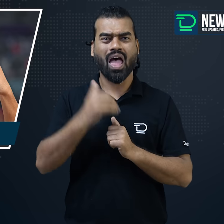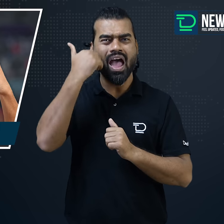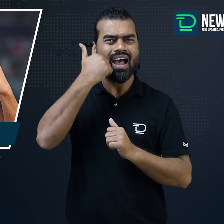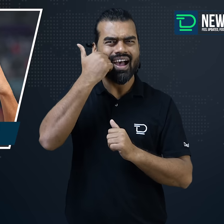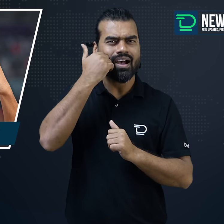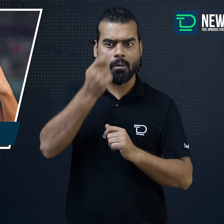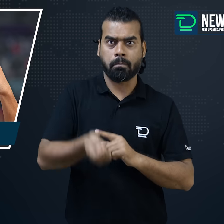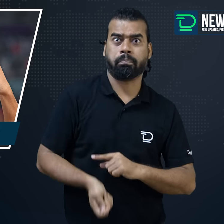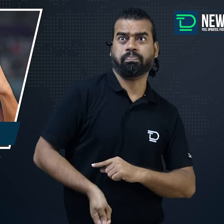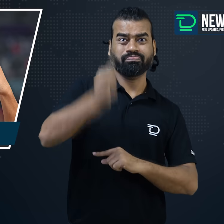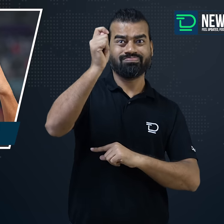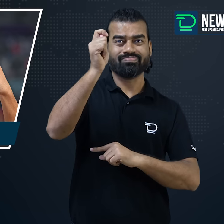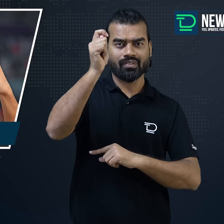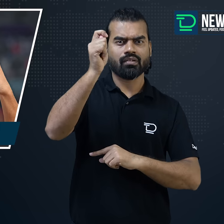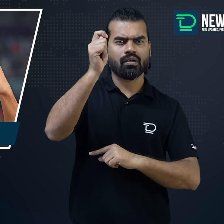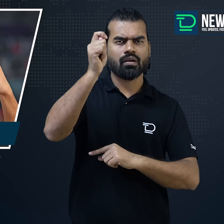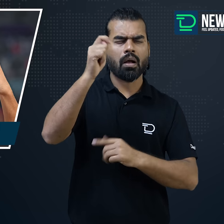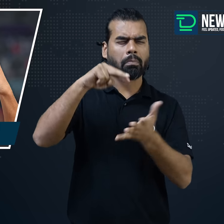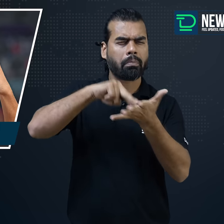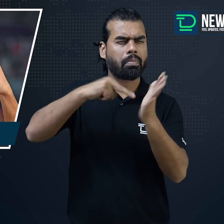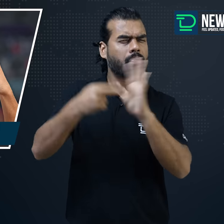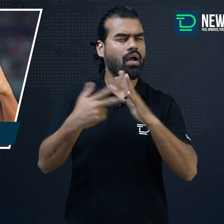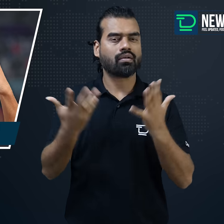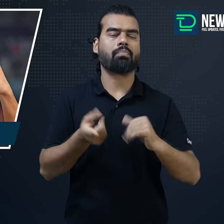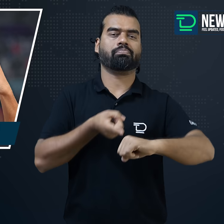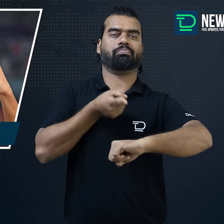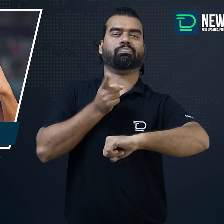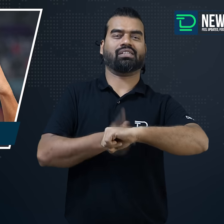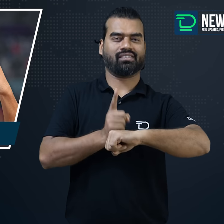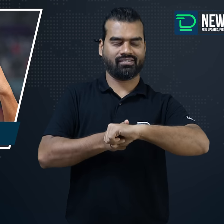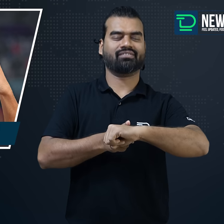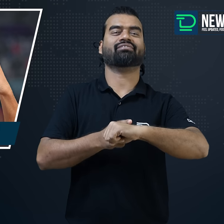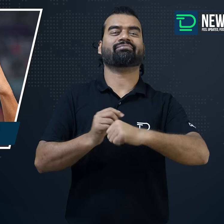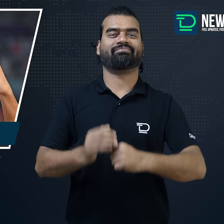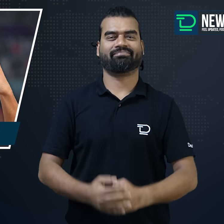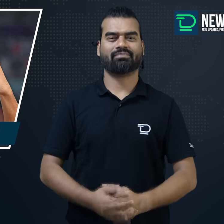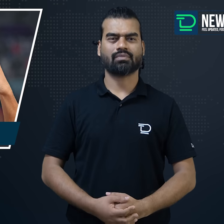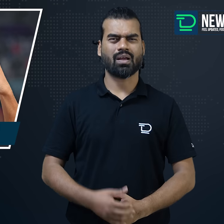Yellow card is a warning.